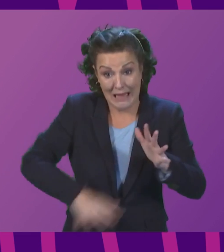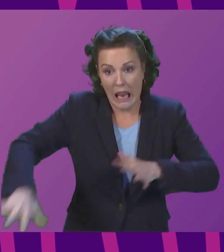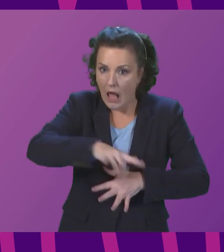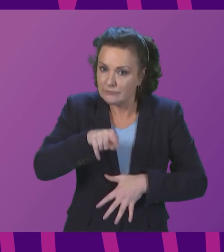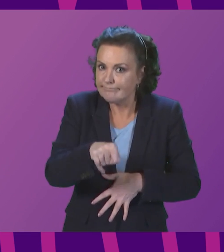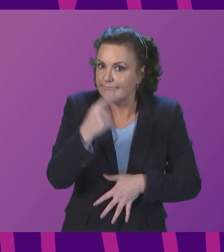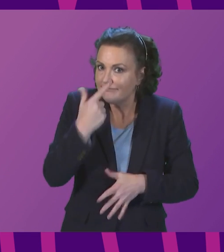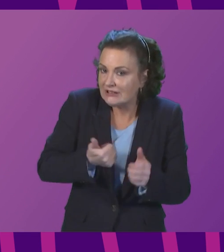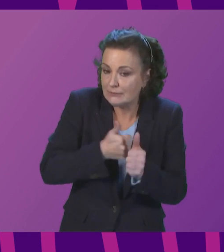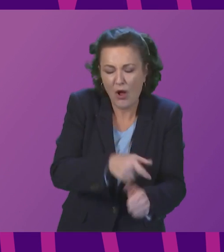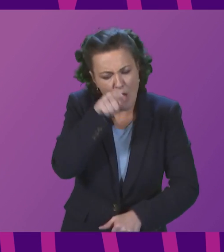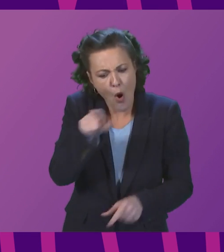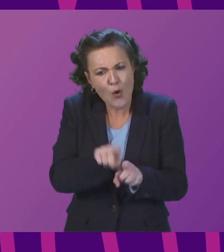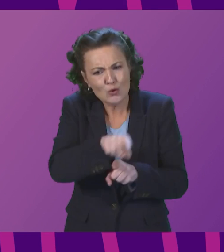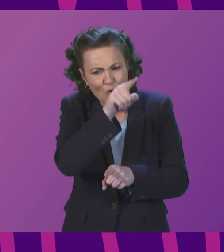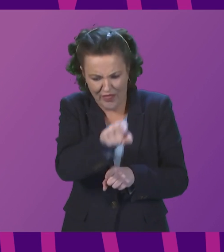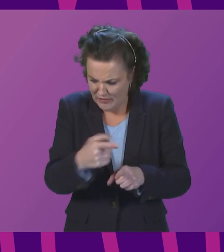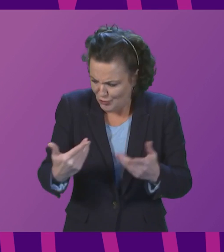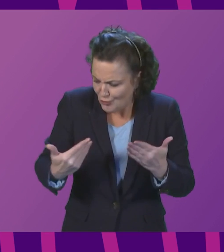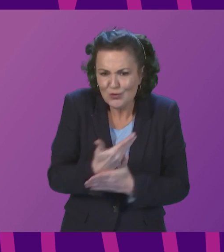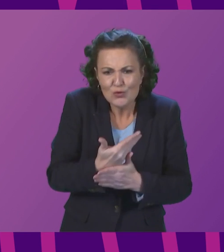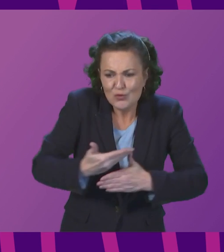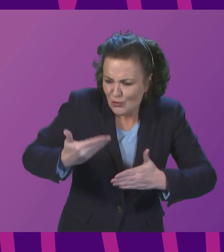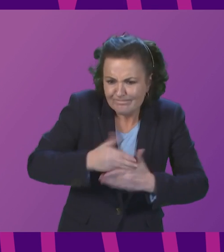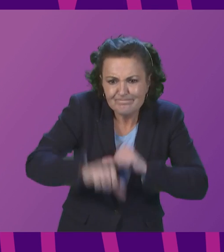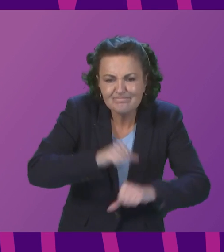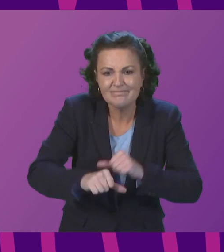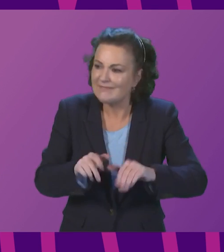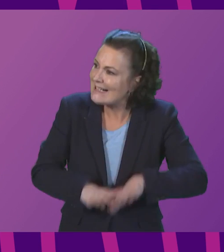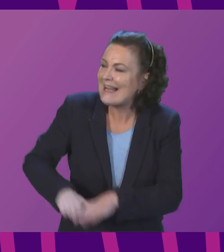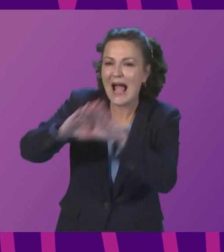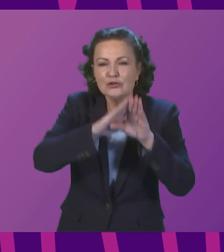It is supporting a pipeline of multiyear landscape-scale restoration projects, it is boosting the confidence